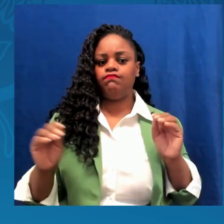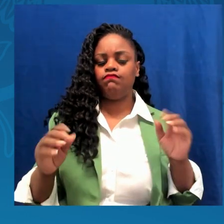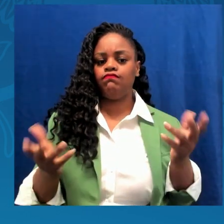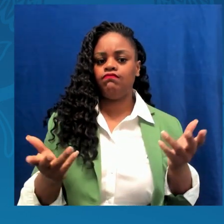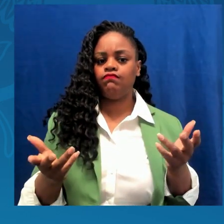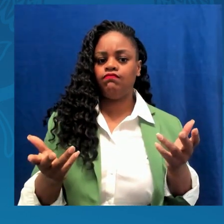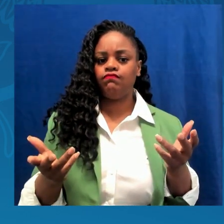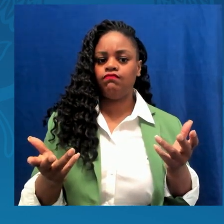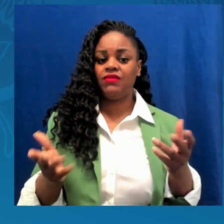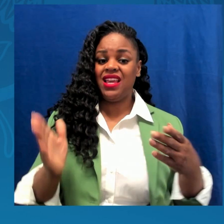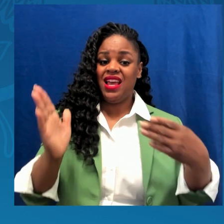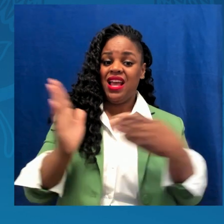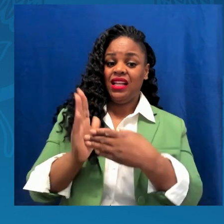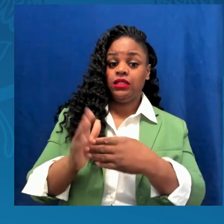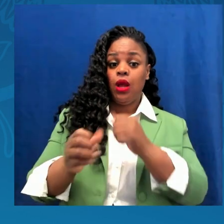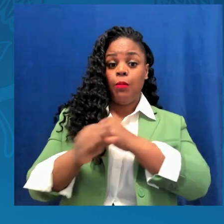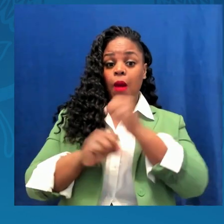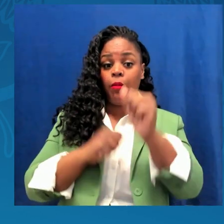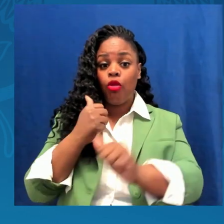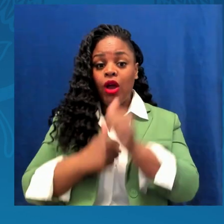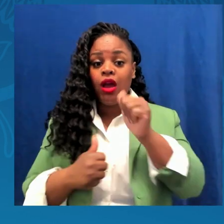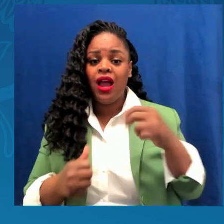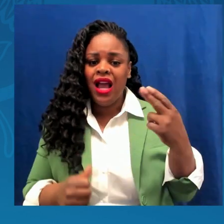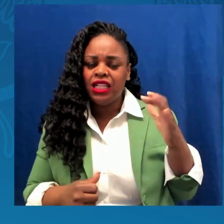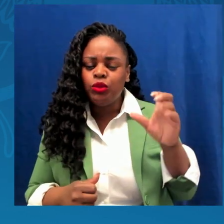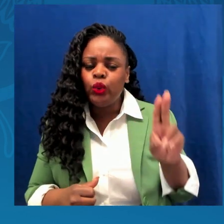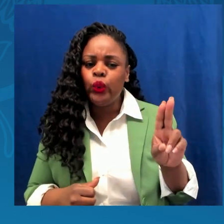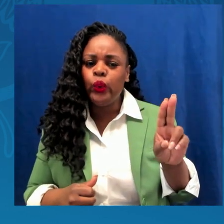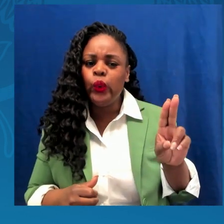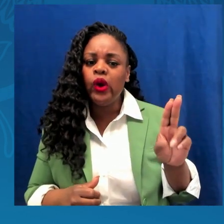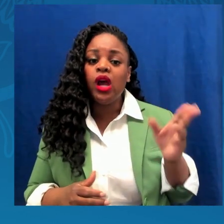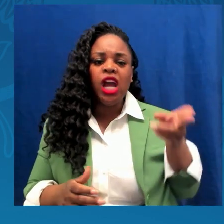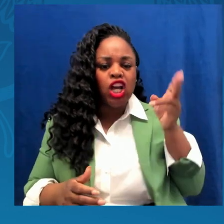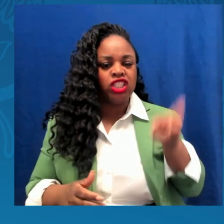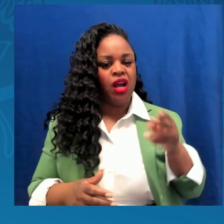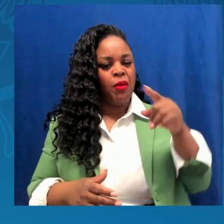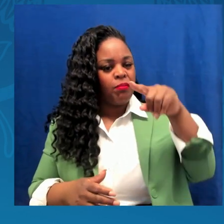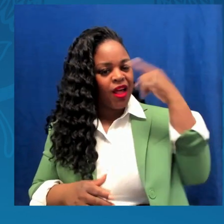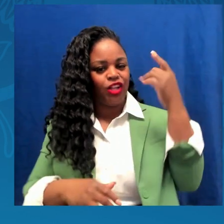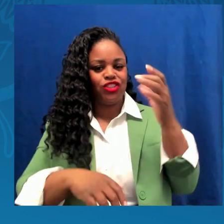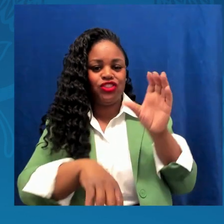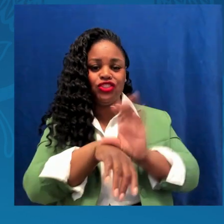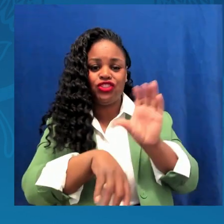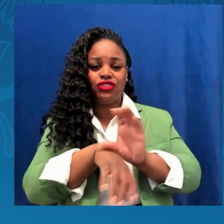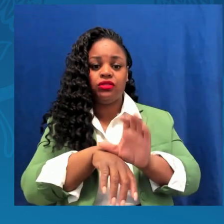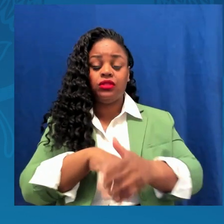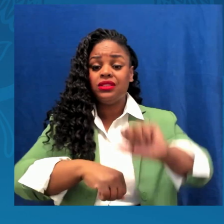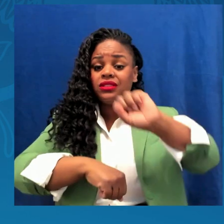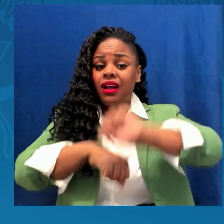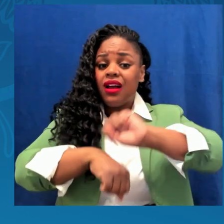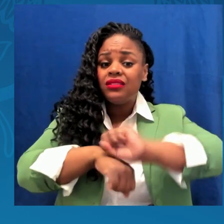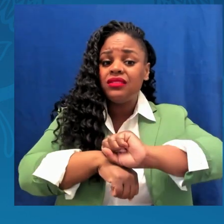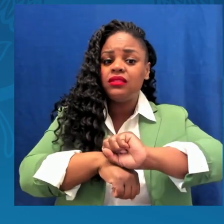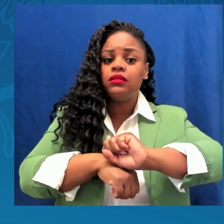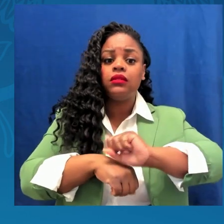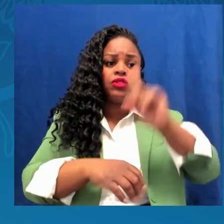against historically black churches, against synagogues and other faith based and academic institutions.